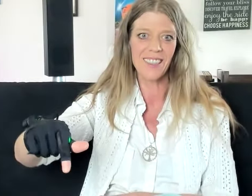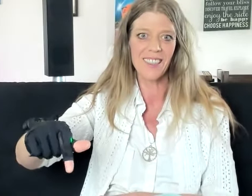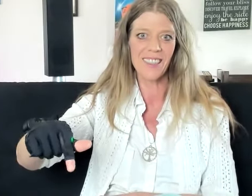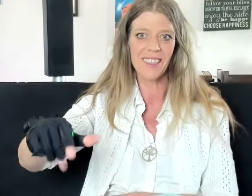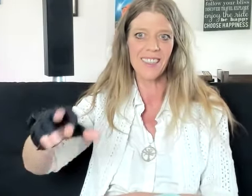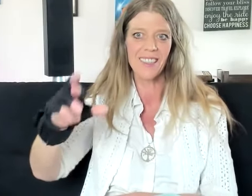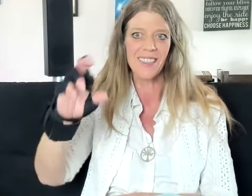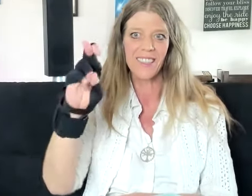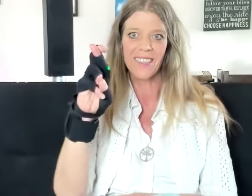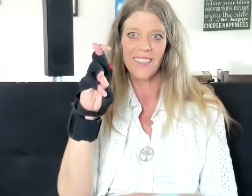Q